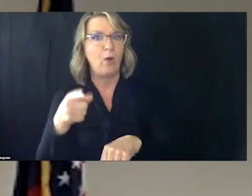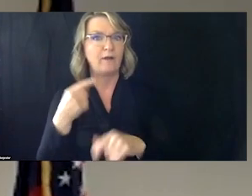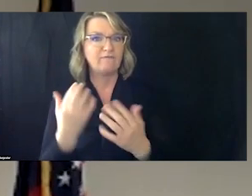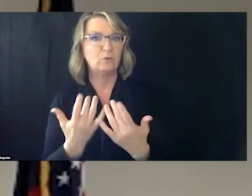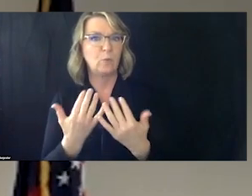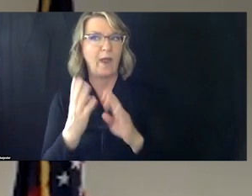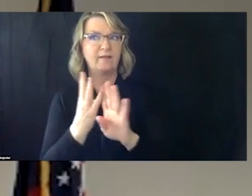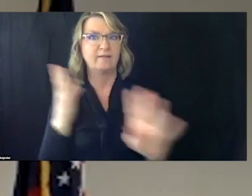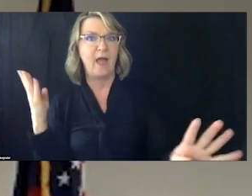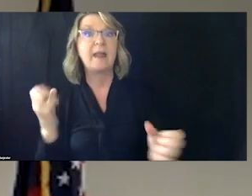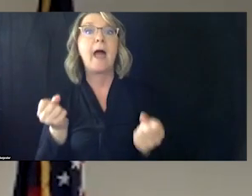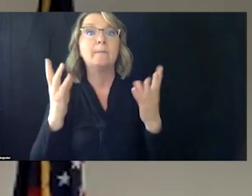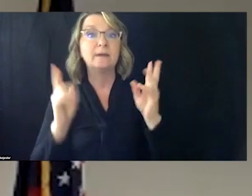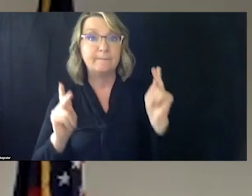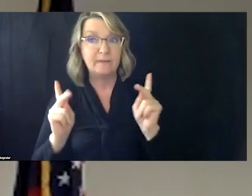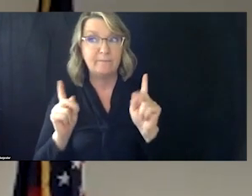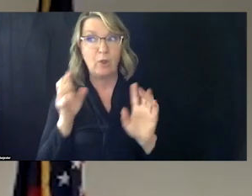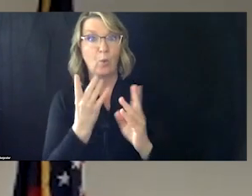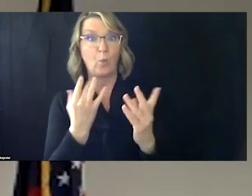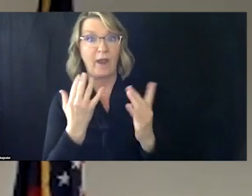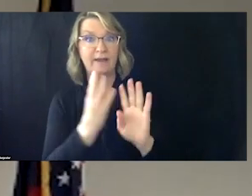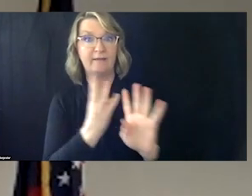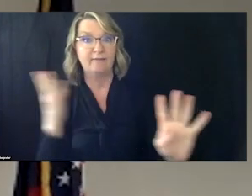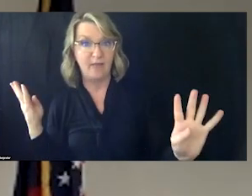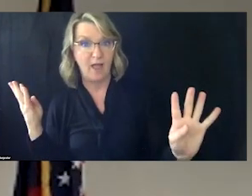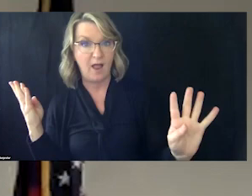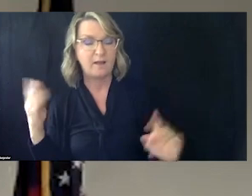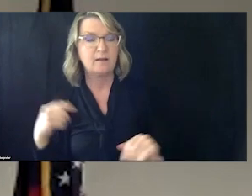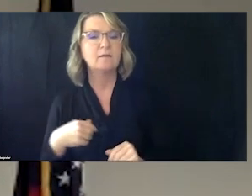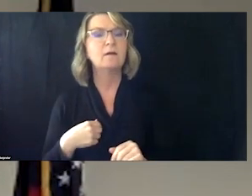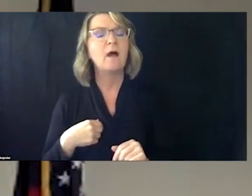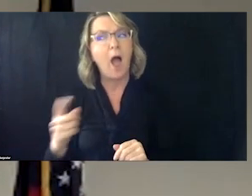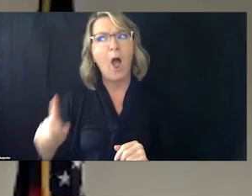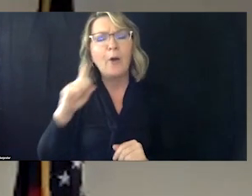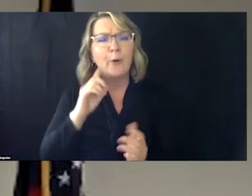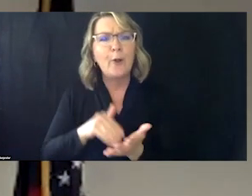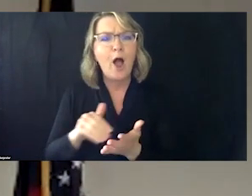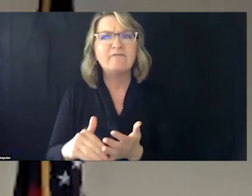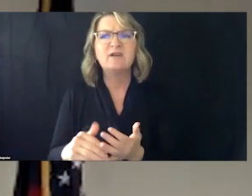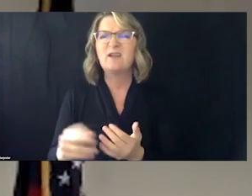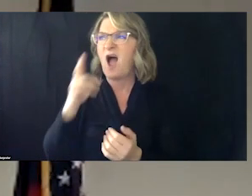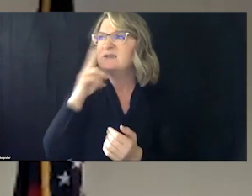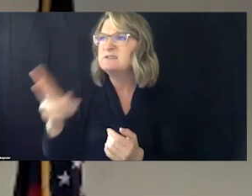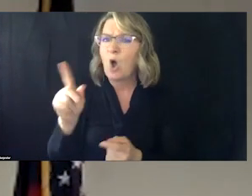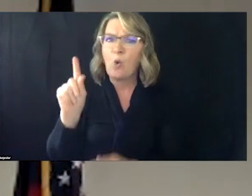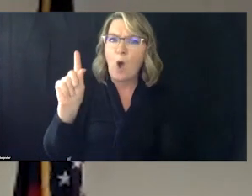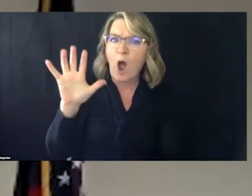in line the one thing that I heard frequently too is oh I saw 100 voters or approximately 100 voters